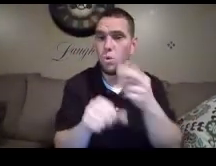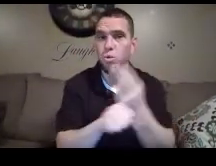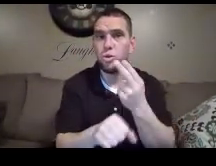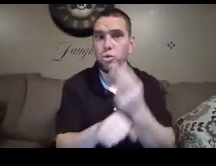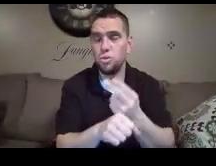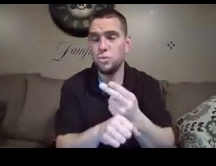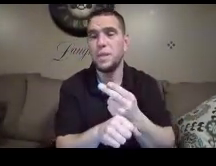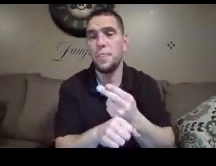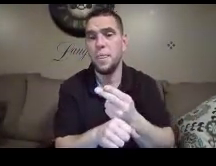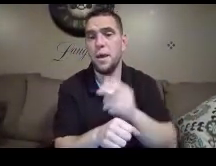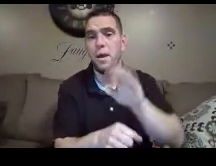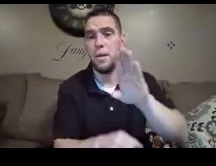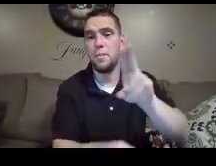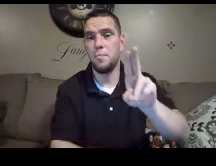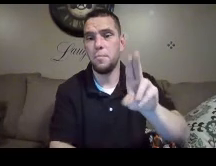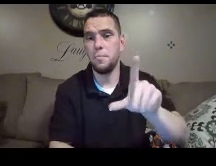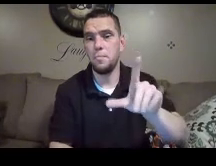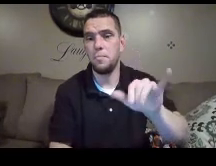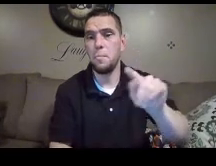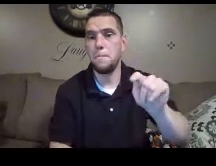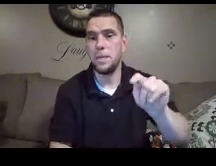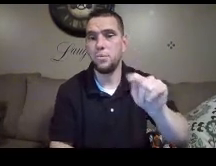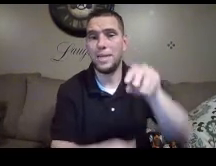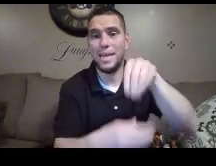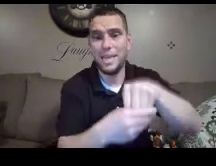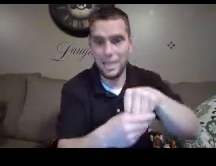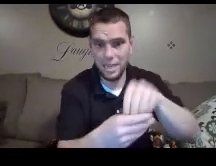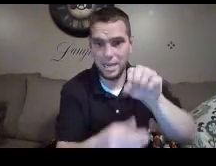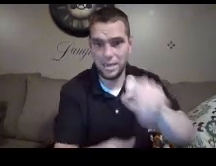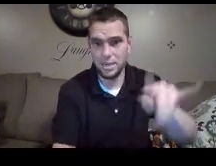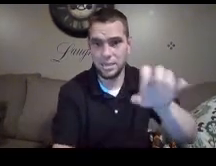the various heading levels, because that's going to give you the most accessible experience.